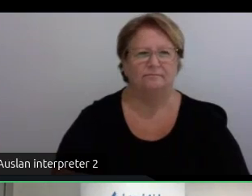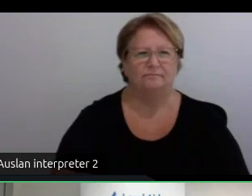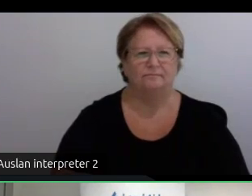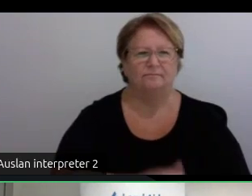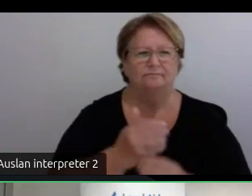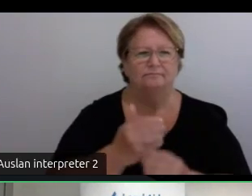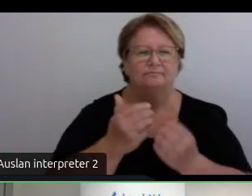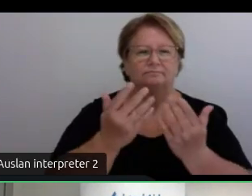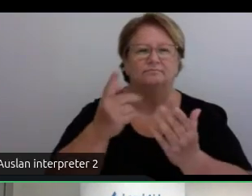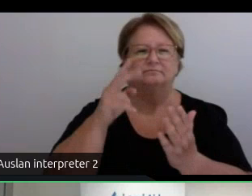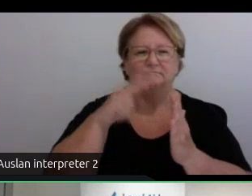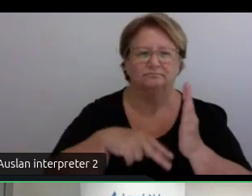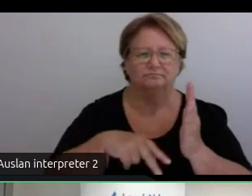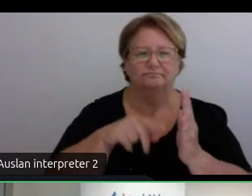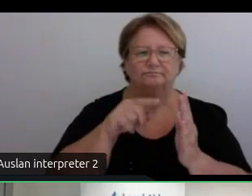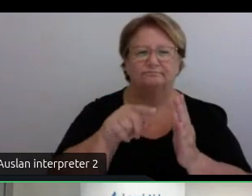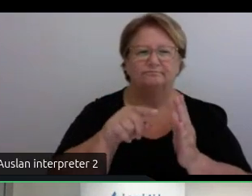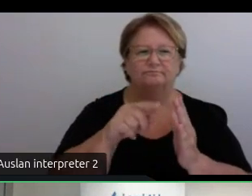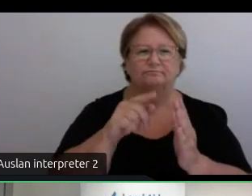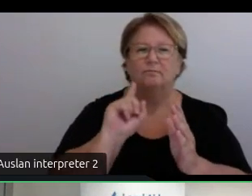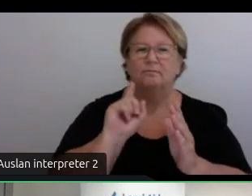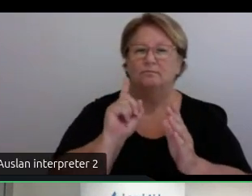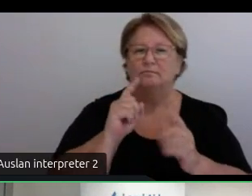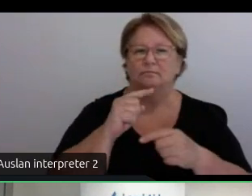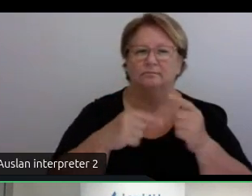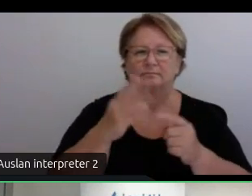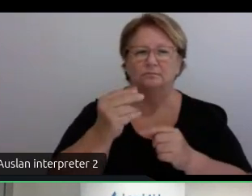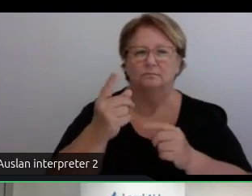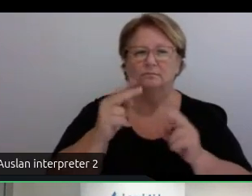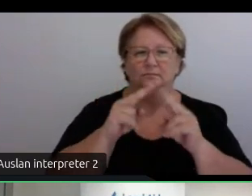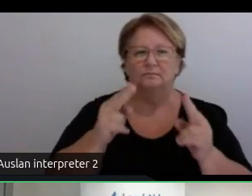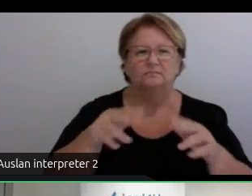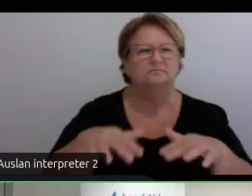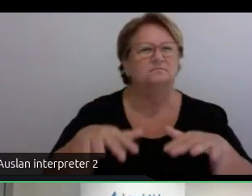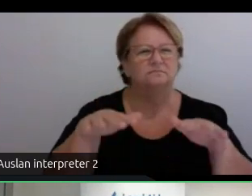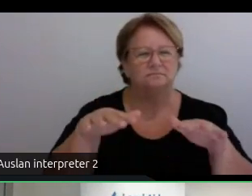um let you all have a read of it, but in short, it's about somebody whose home was impacted by a